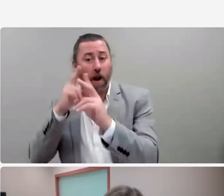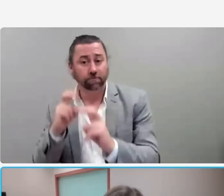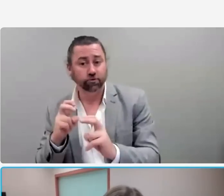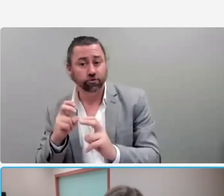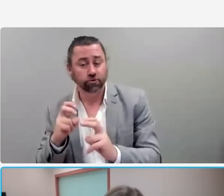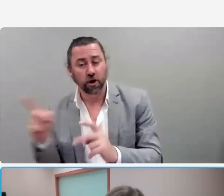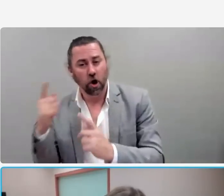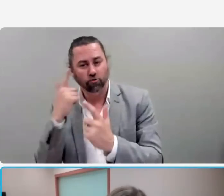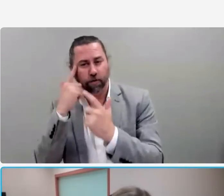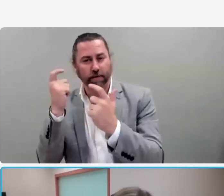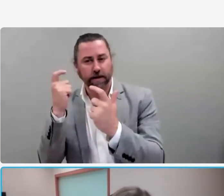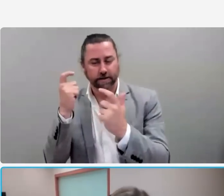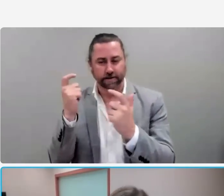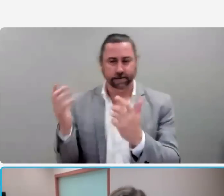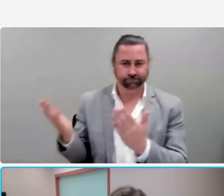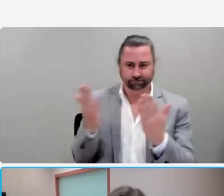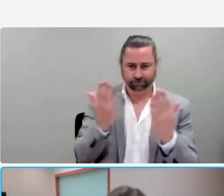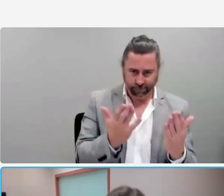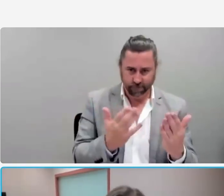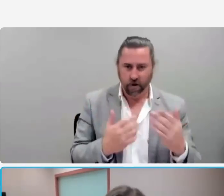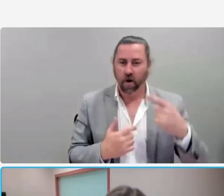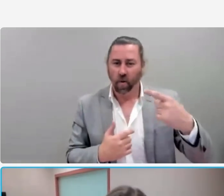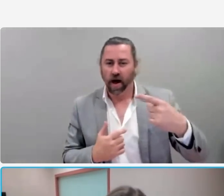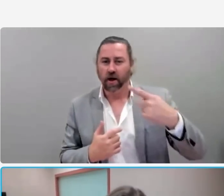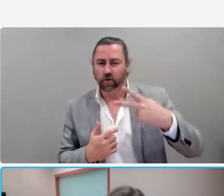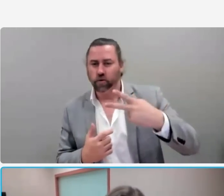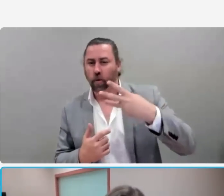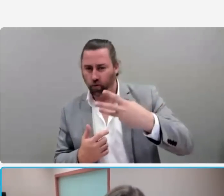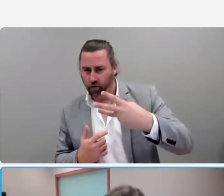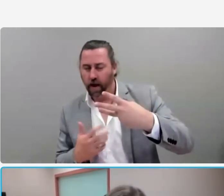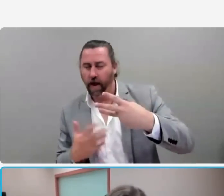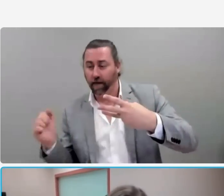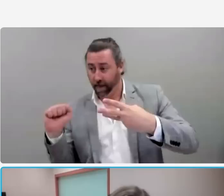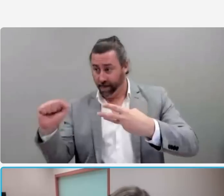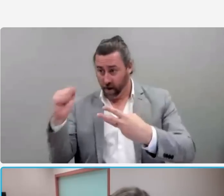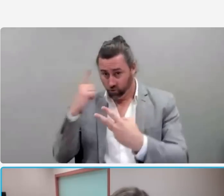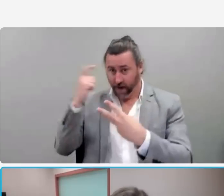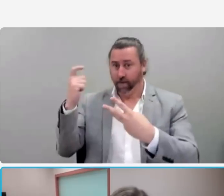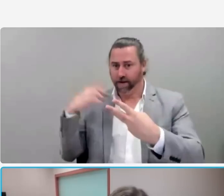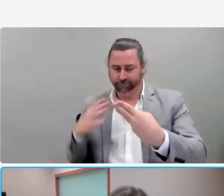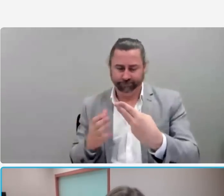Recommendations 2 and 3 relate to the rights and principles to be included in the new Act.